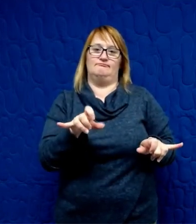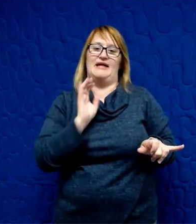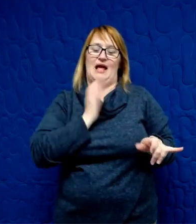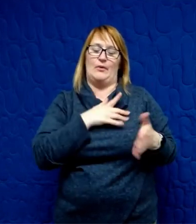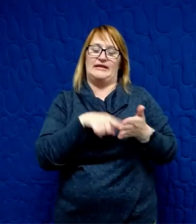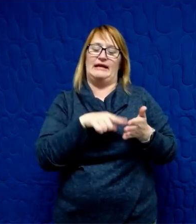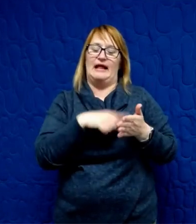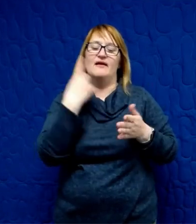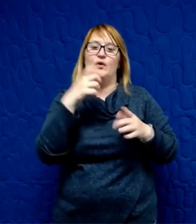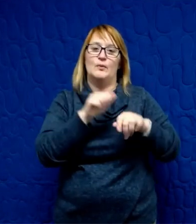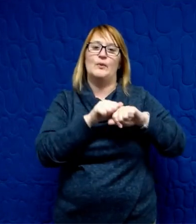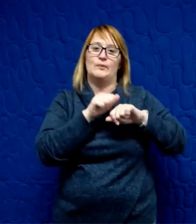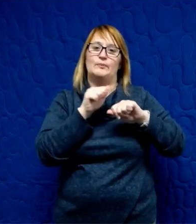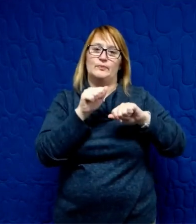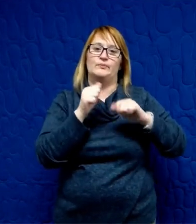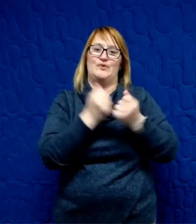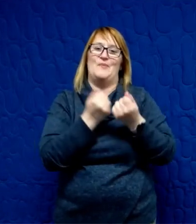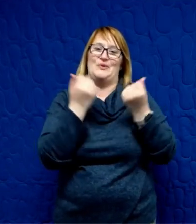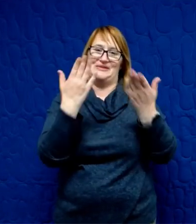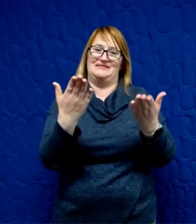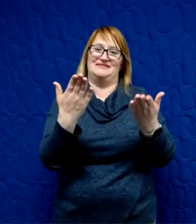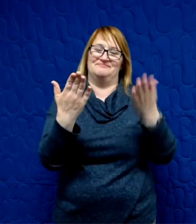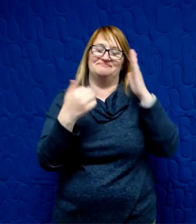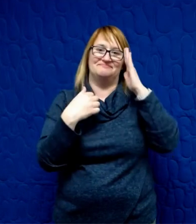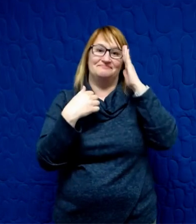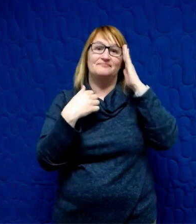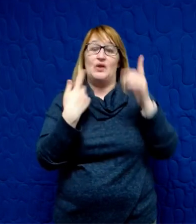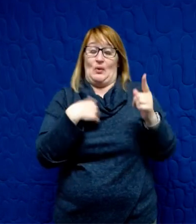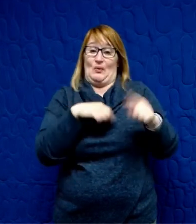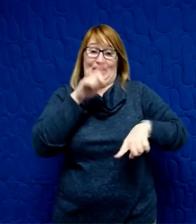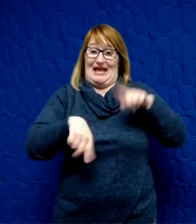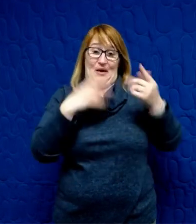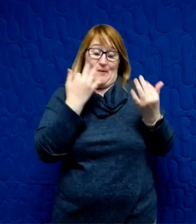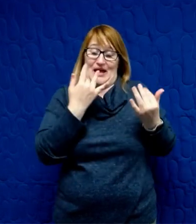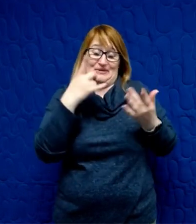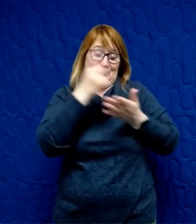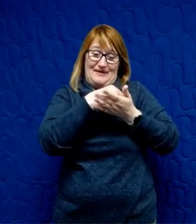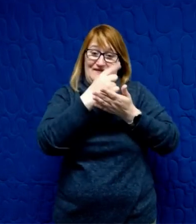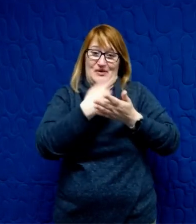deadline for proposals so get them in we can't wait to review them and we look